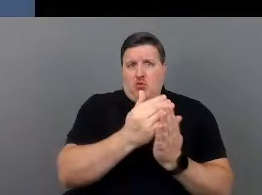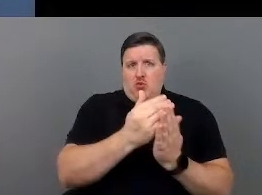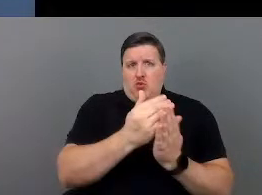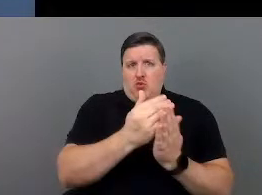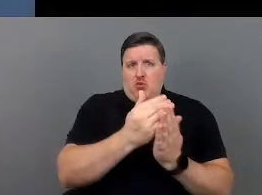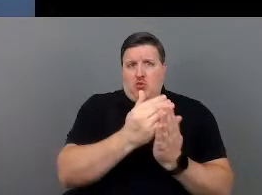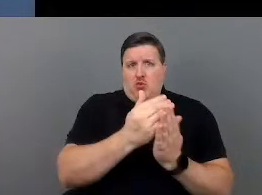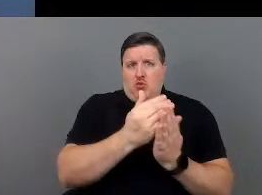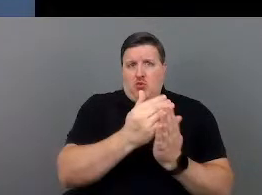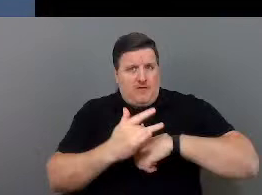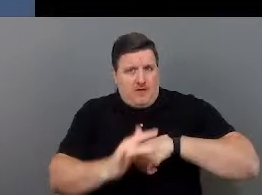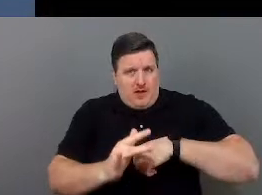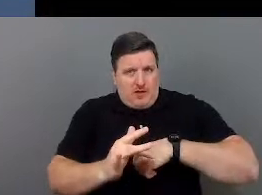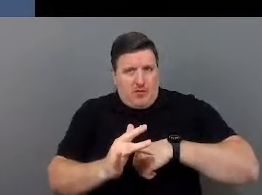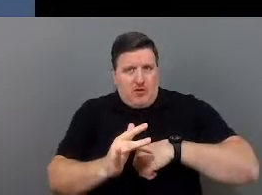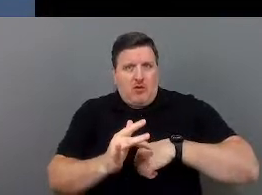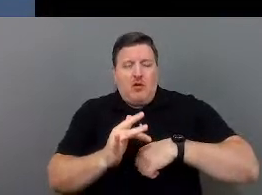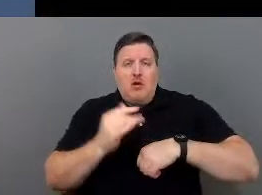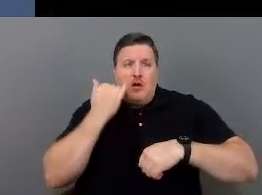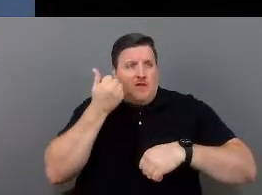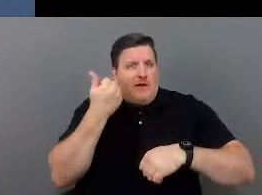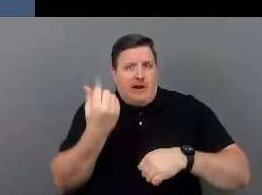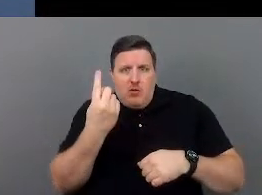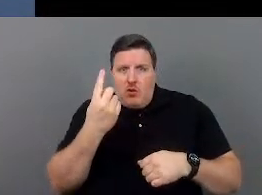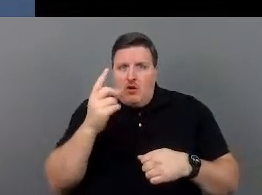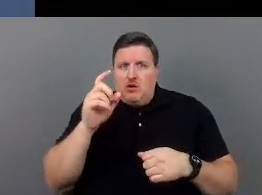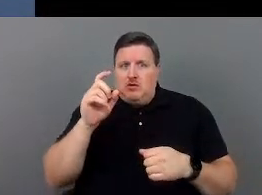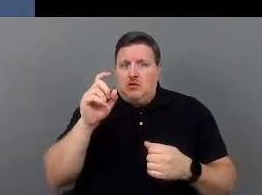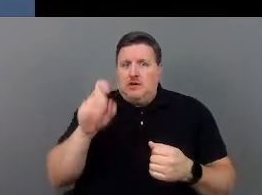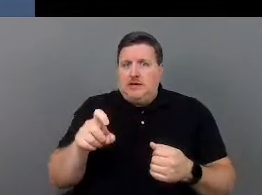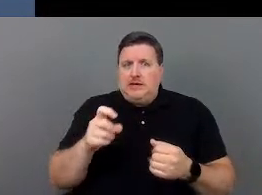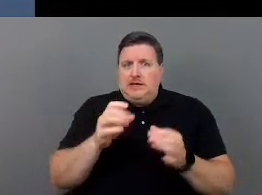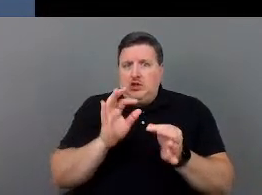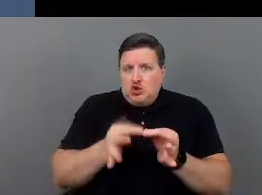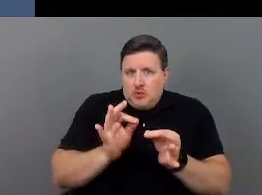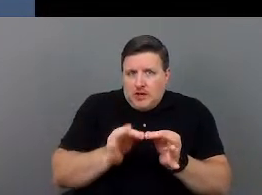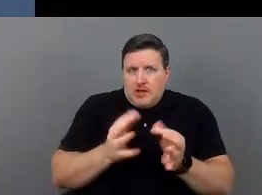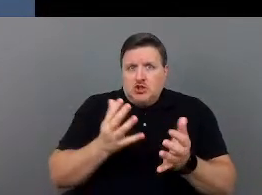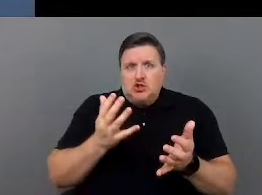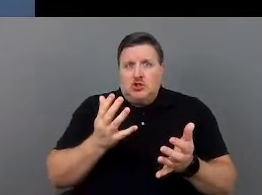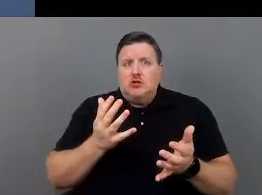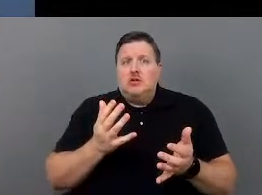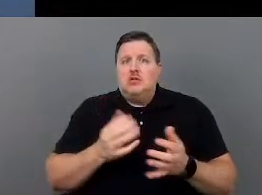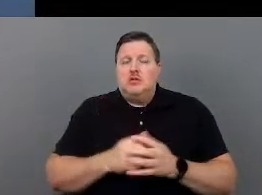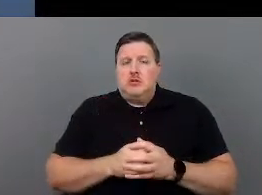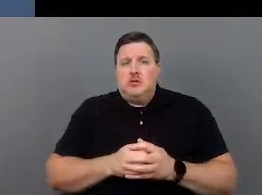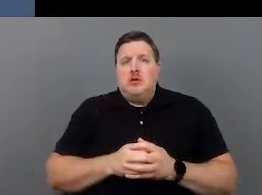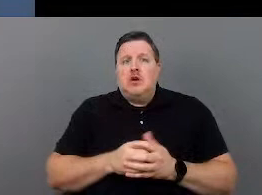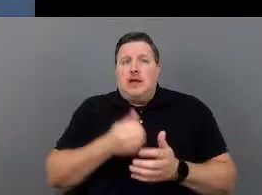WE HAVE INTERPRETERS AVAILABLE WHO -- FOR ANYONE WHO MAY NEED INTERPRETATION. AND EACH SPEAKER WILL BE GIVEN TWO MINUTES TO ADDRESS THE CITY